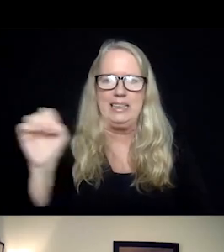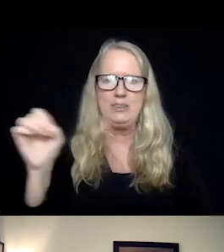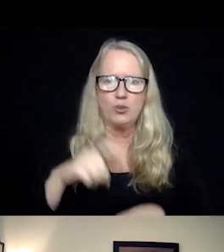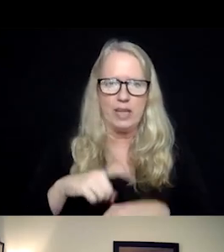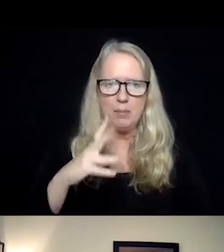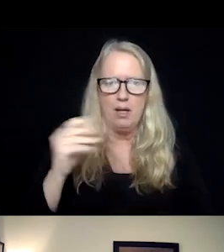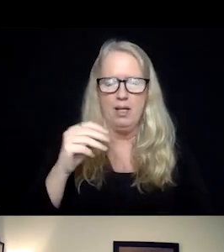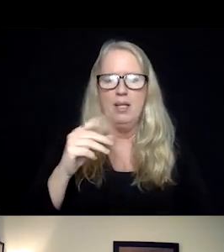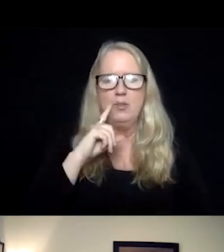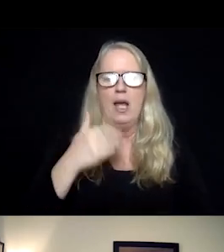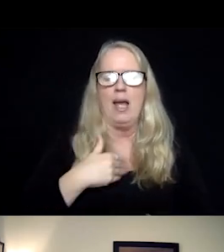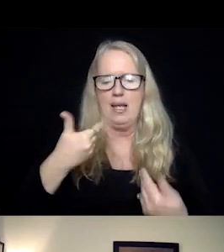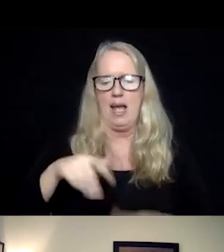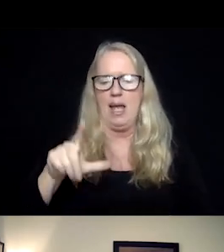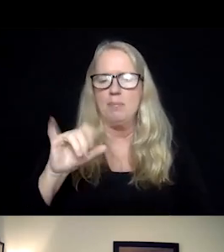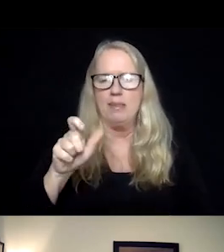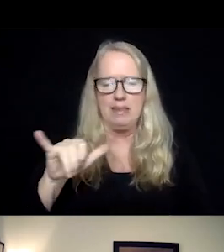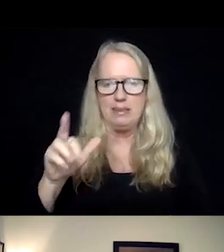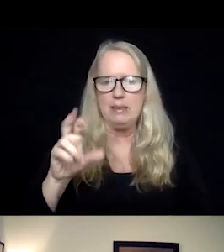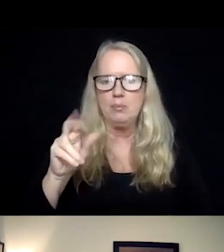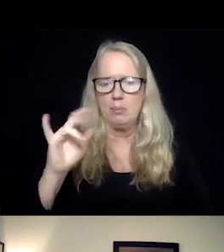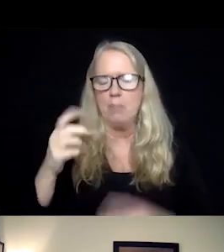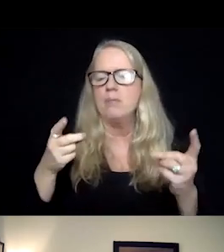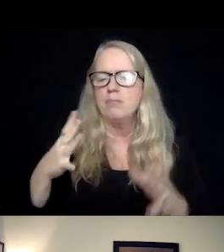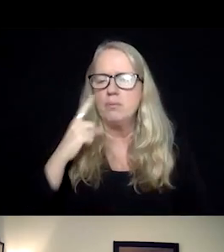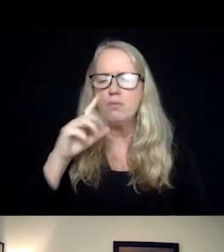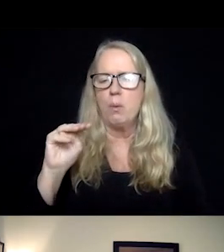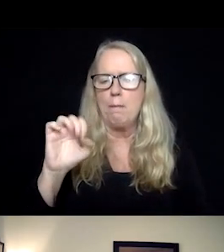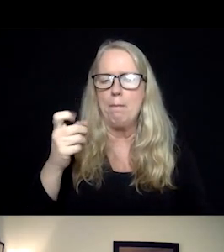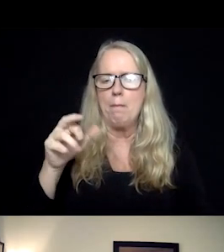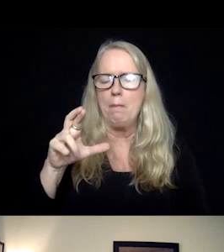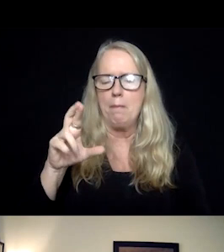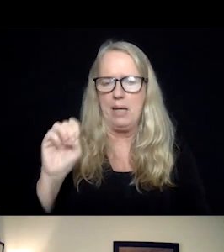I AM LINDSEY. I AM THE DIRECTOR OF MEDICAID AT THE NATIONAL ASSOCIATION OF MEDICAID DIRECTORS.